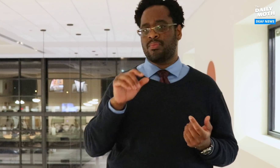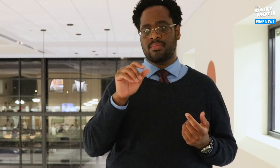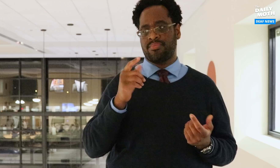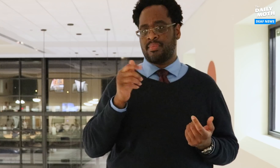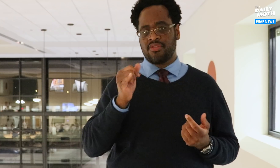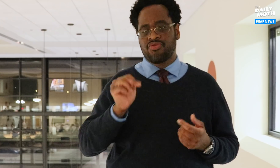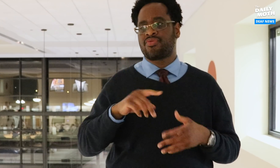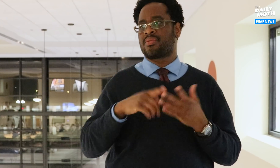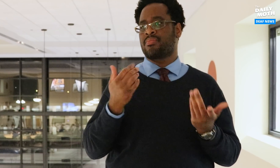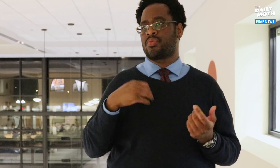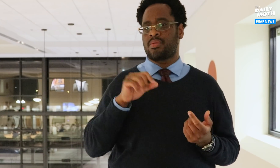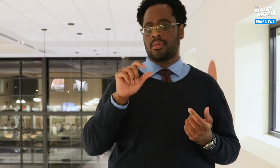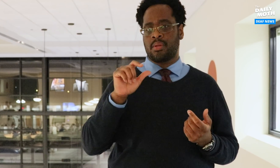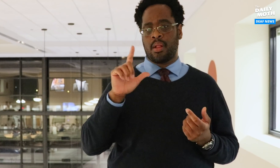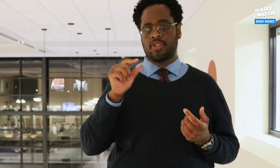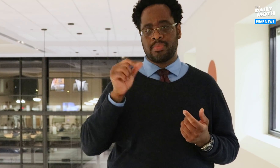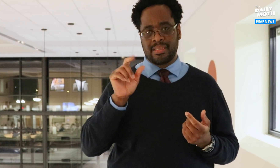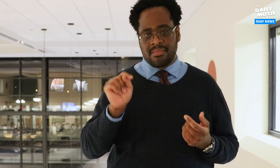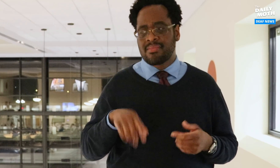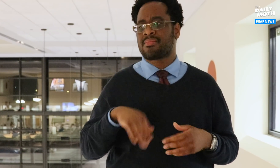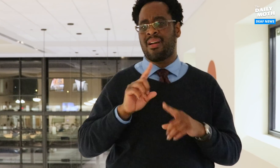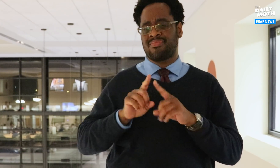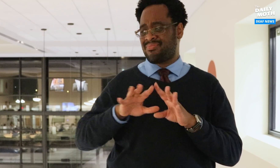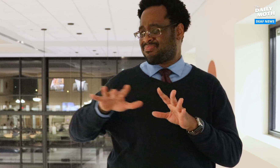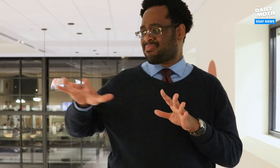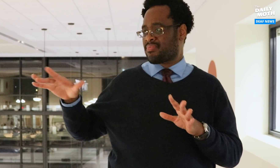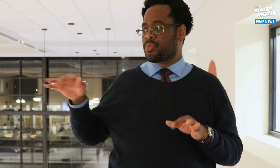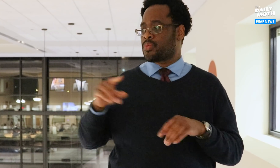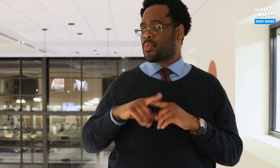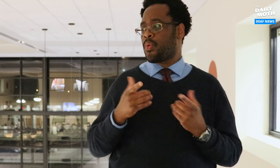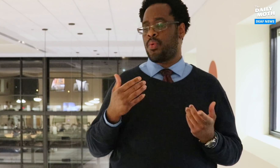Asian, LGBT, and many others.